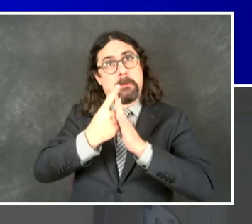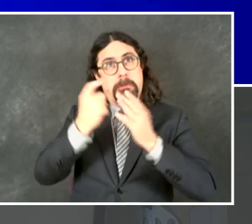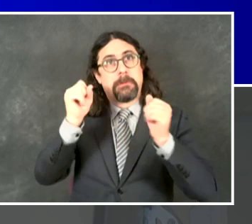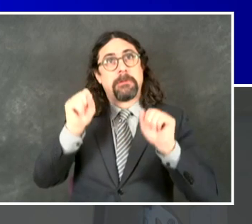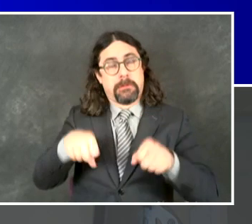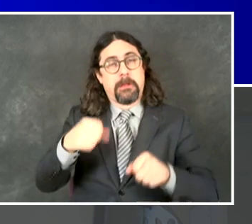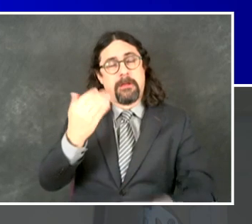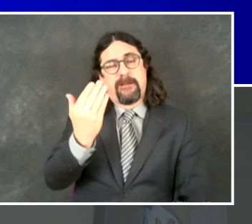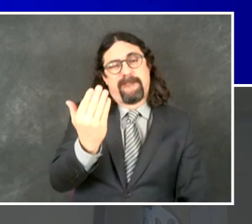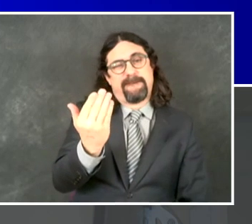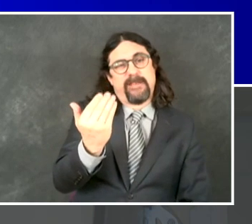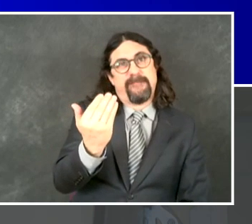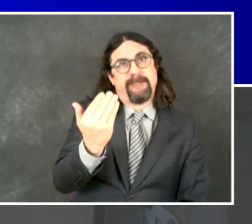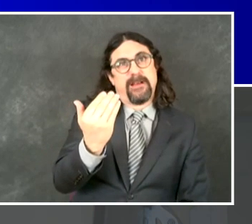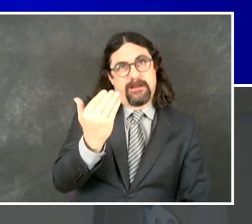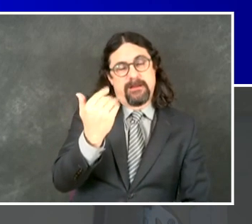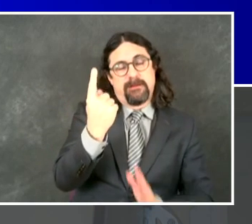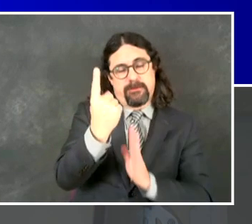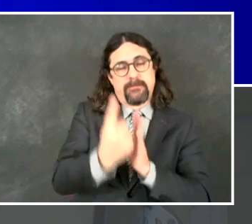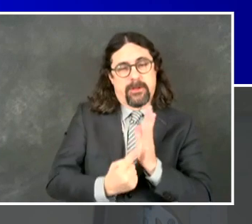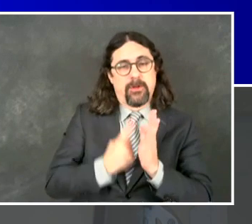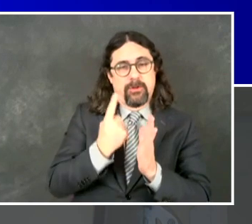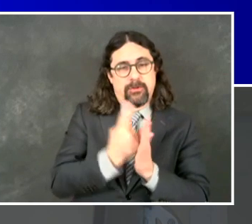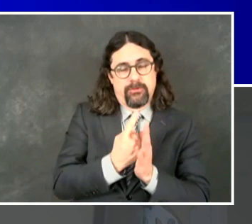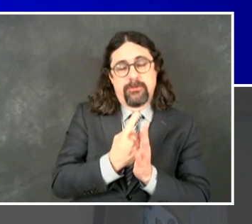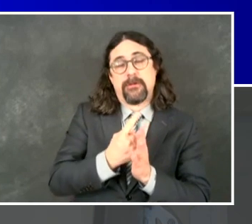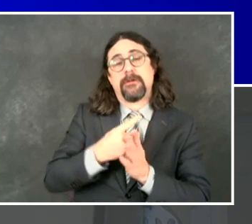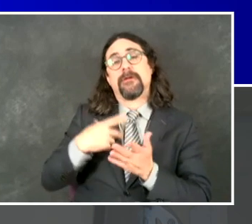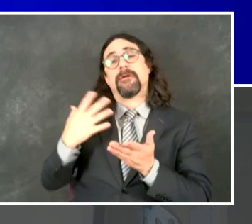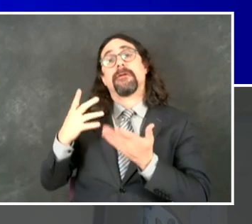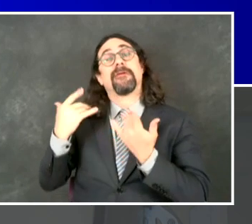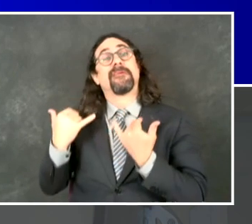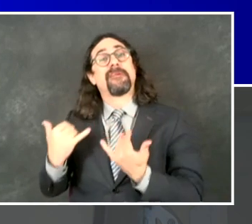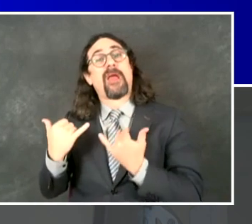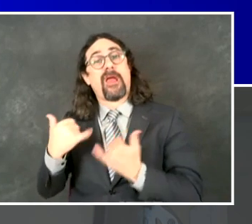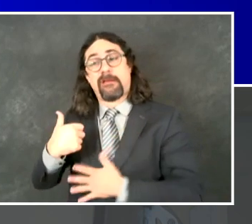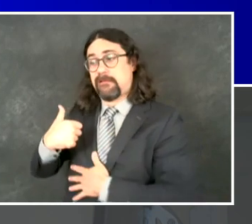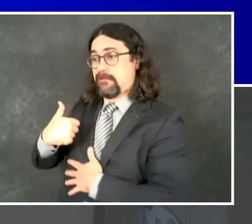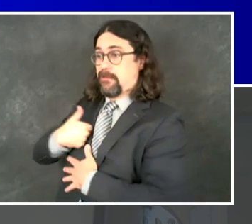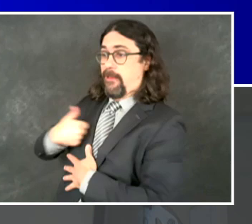IMMEDIATELY TO 20 TESTS PER HOUR AND ENTHEP KE EXPANDING FROM THERE. AGAINWE, NEED